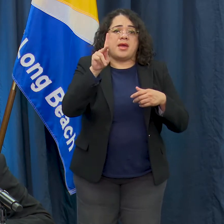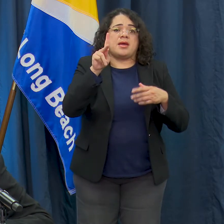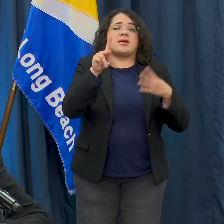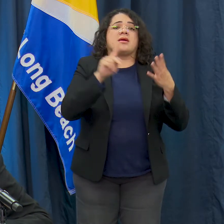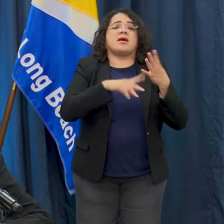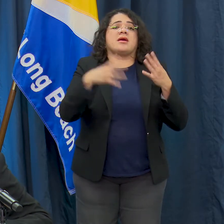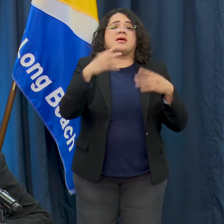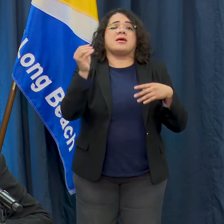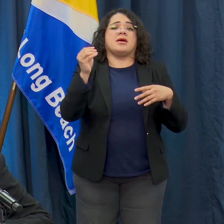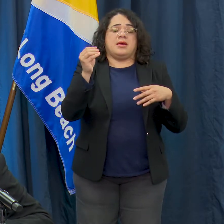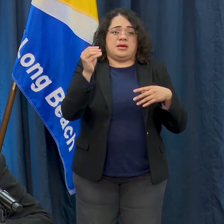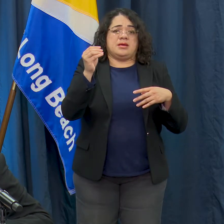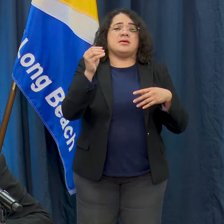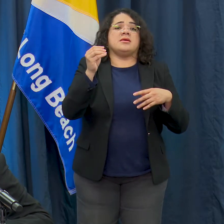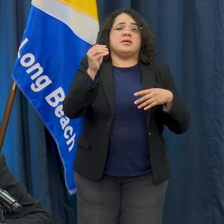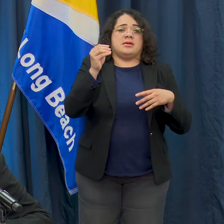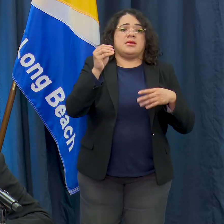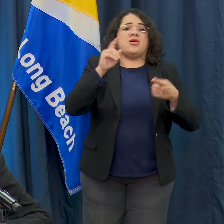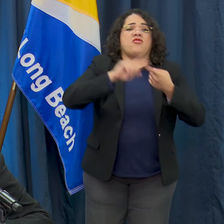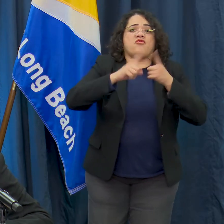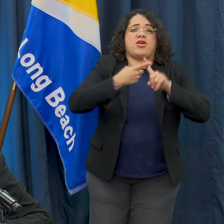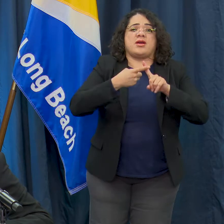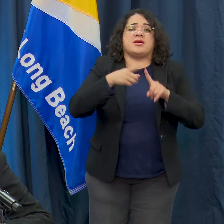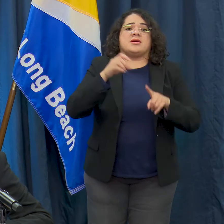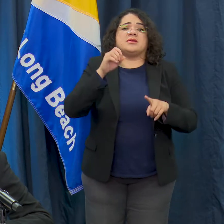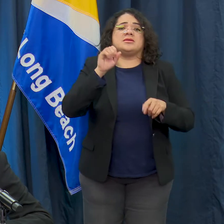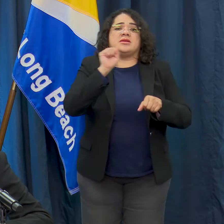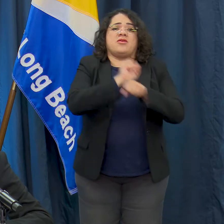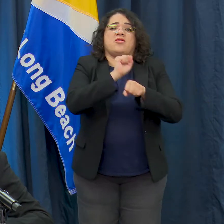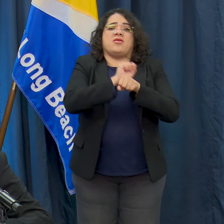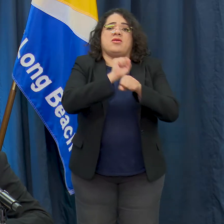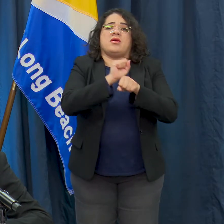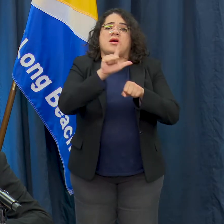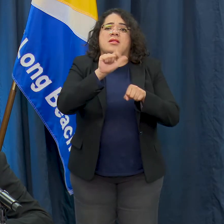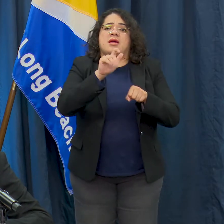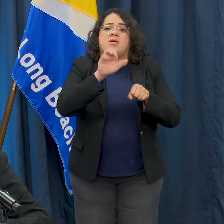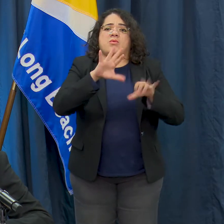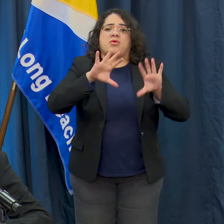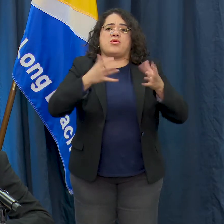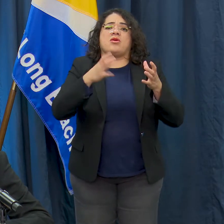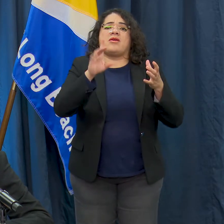of course the City of Long Beach, Food Finders, Cal Fresh, they gave out about